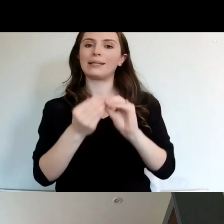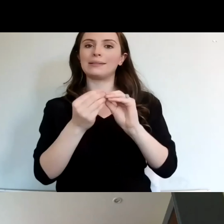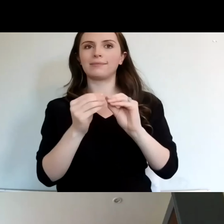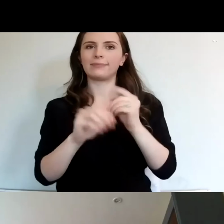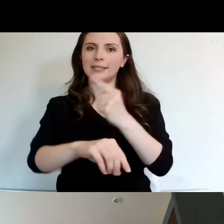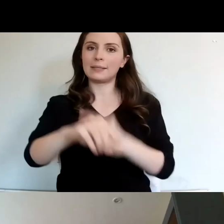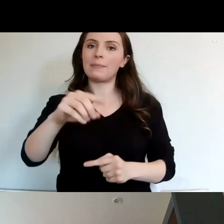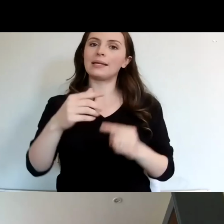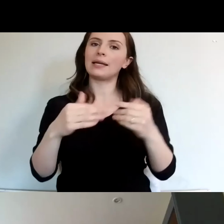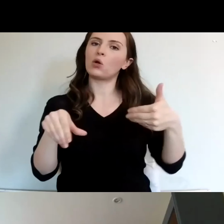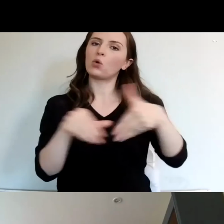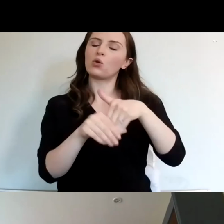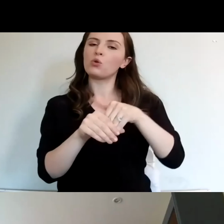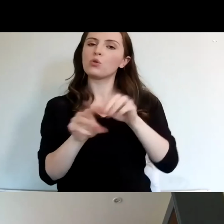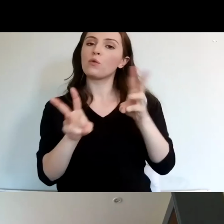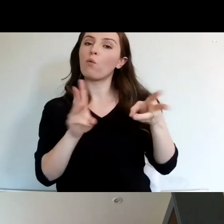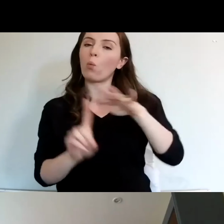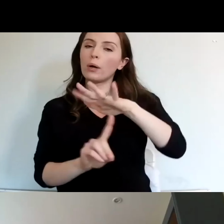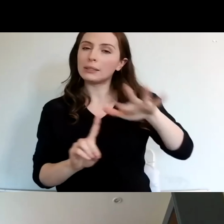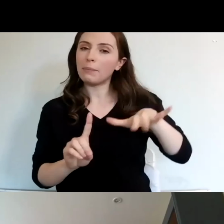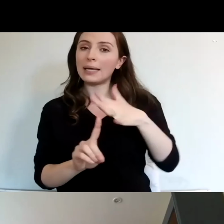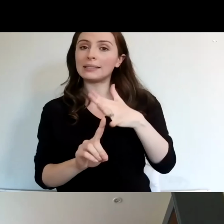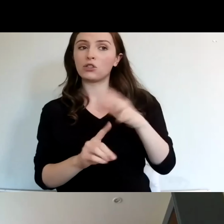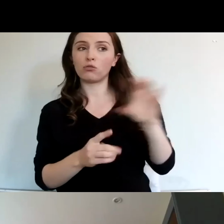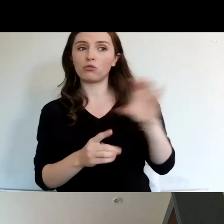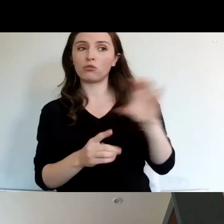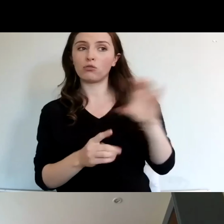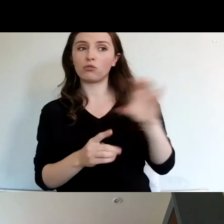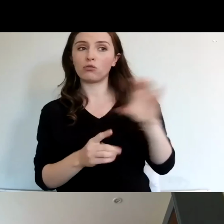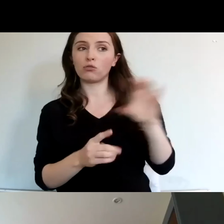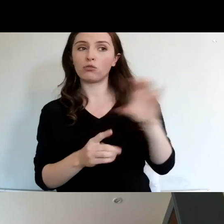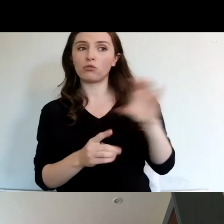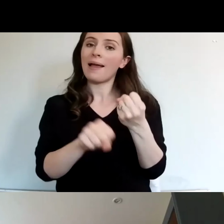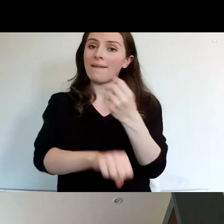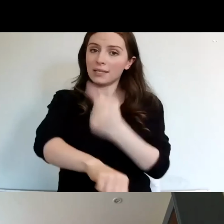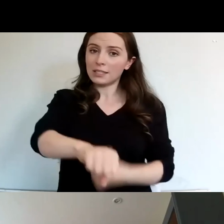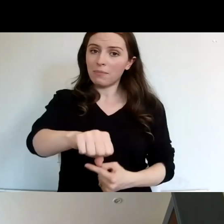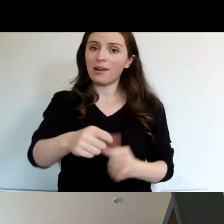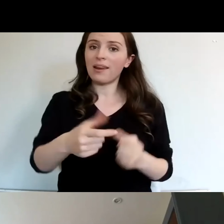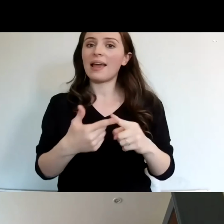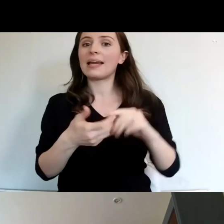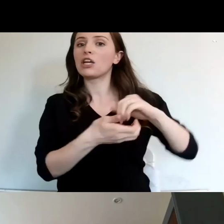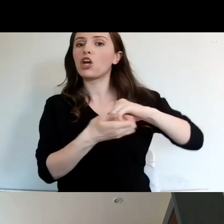so hiring people with disabilities, but also retaining your colleagues if they acquire a disability and so on.